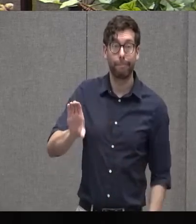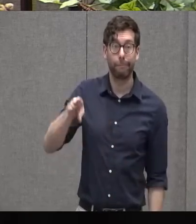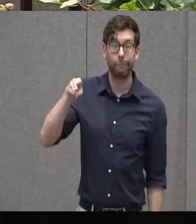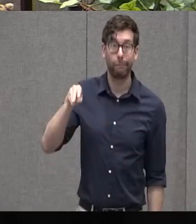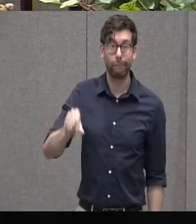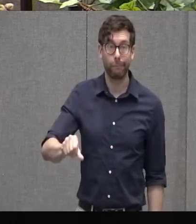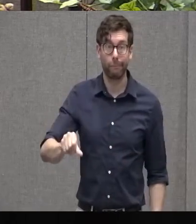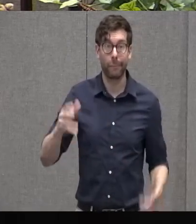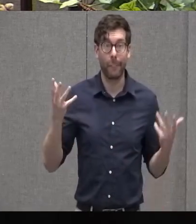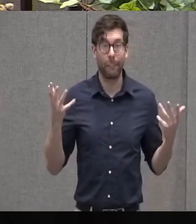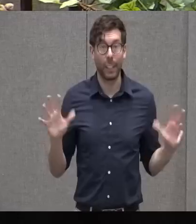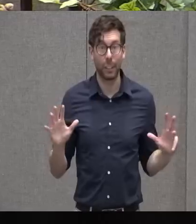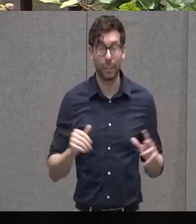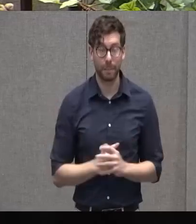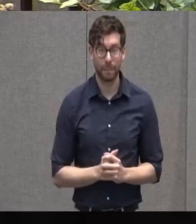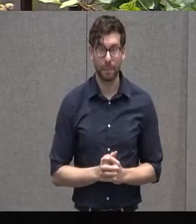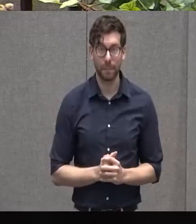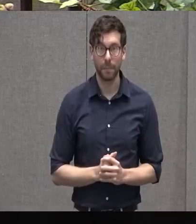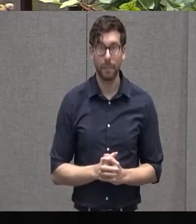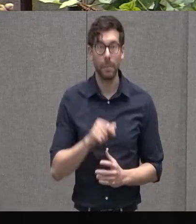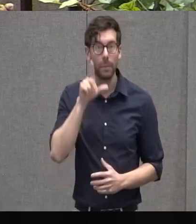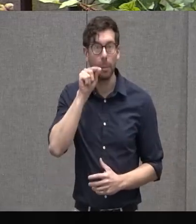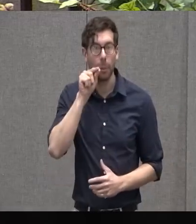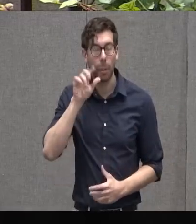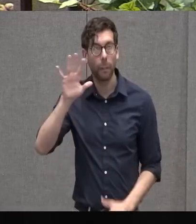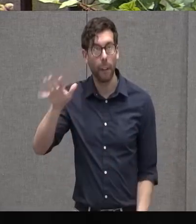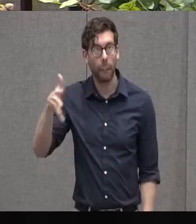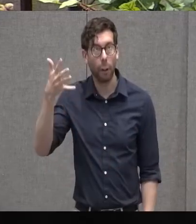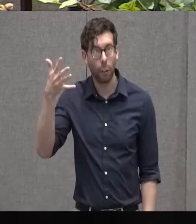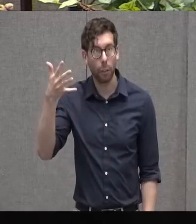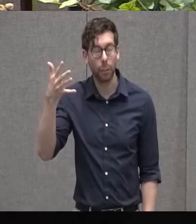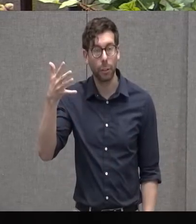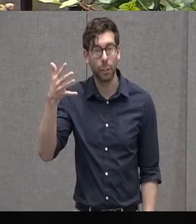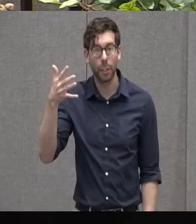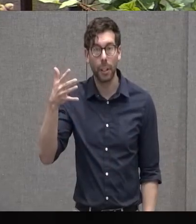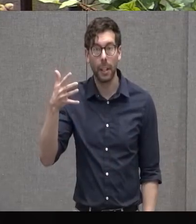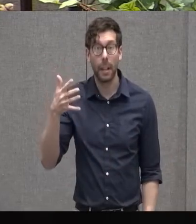$5 for a bird, $4 for a football.